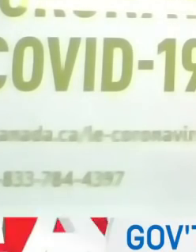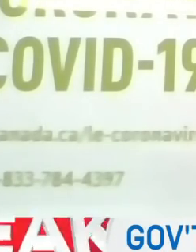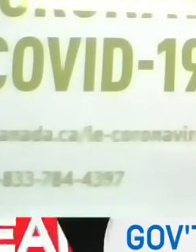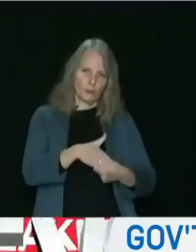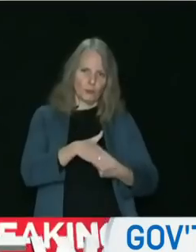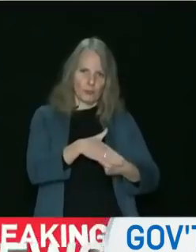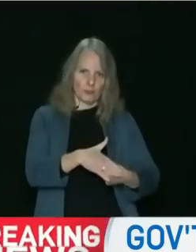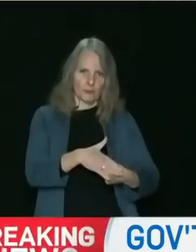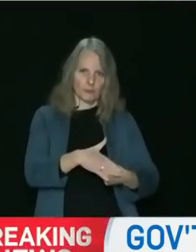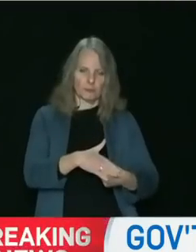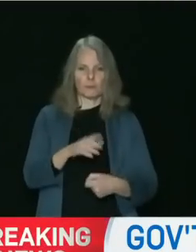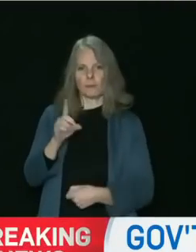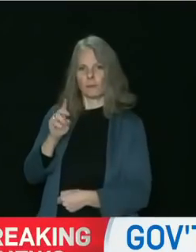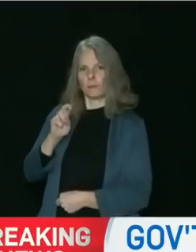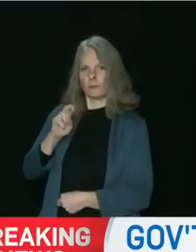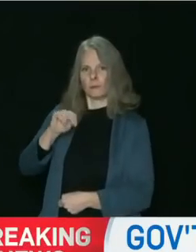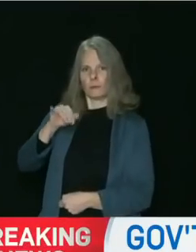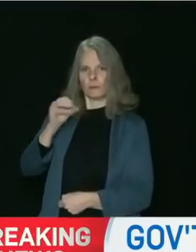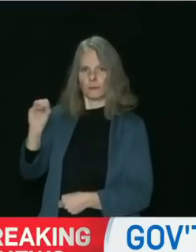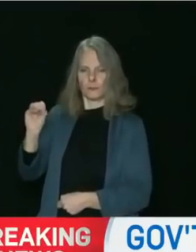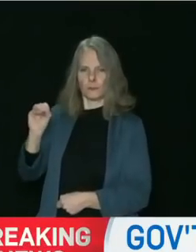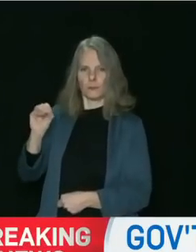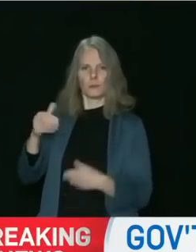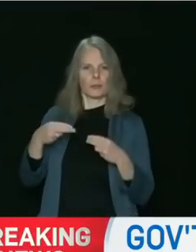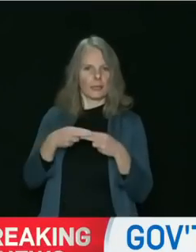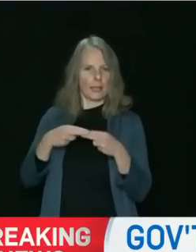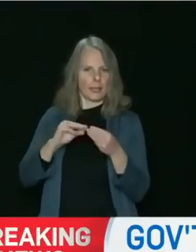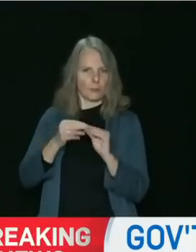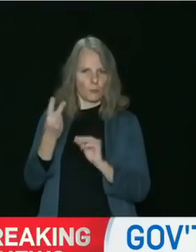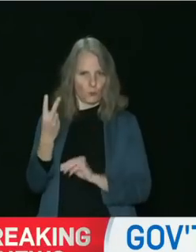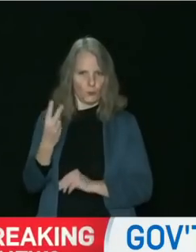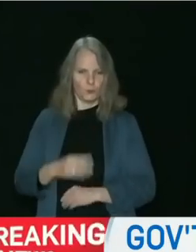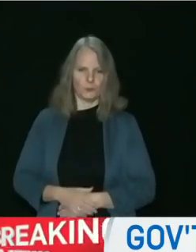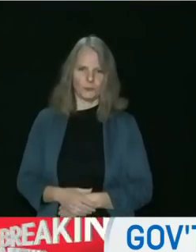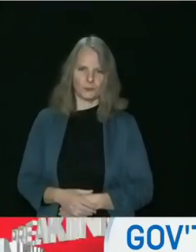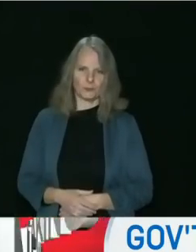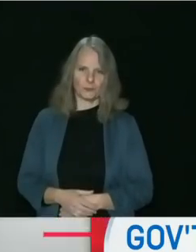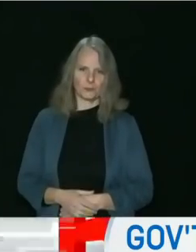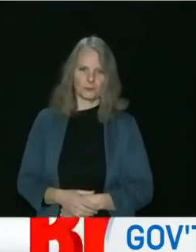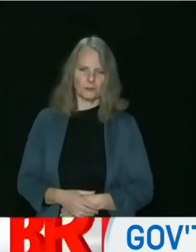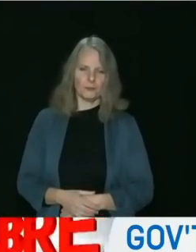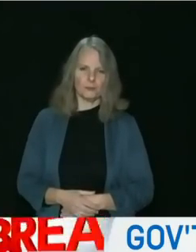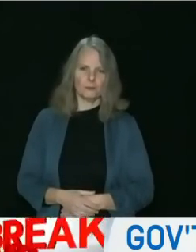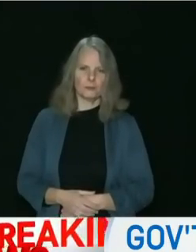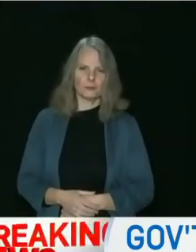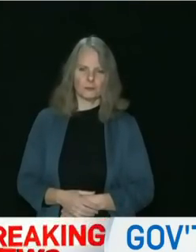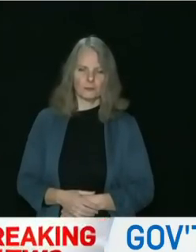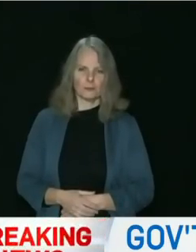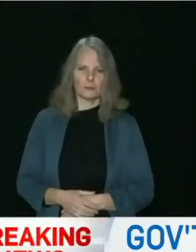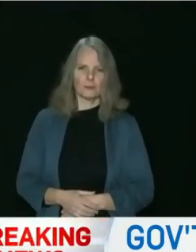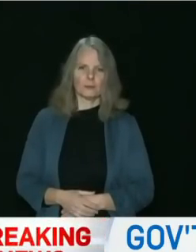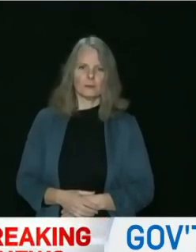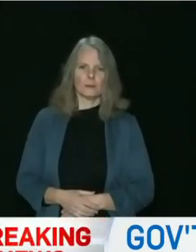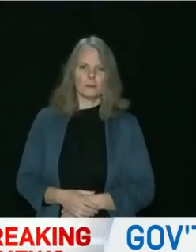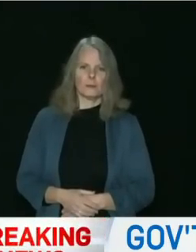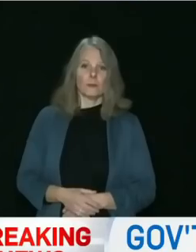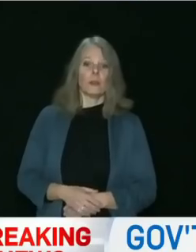MITIGATE THE IMPACT ON OUR SEVERELY-STRAINED HEALTH SYSTEM. [Voice of Interpreter]: